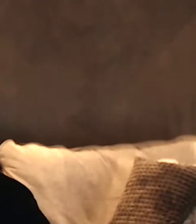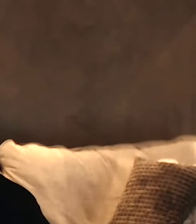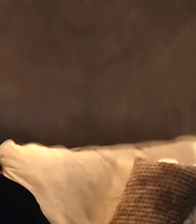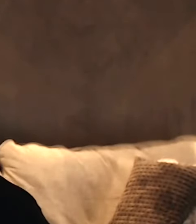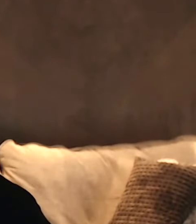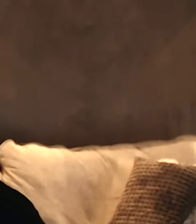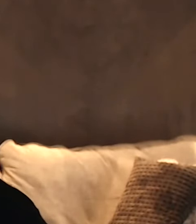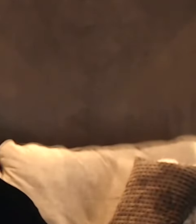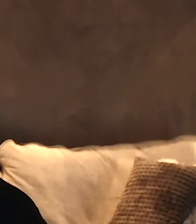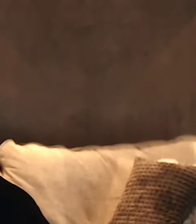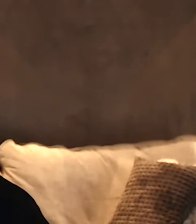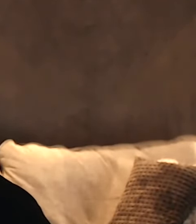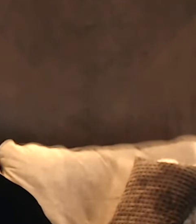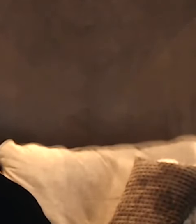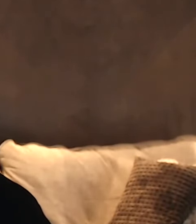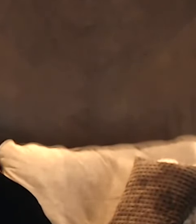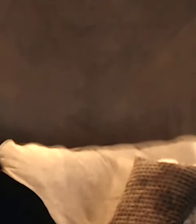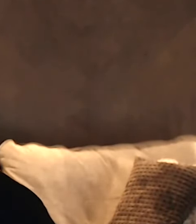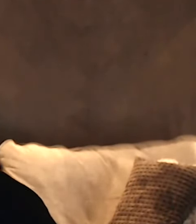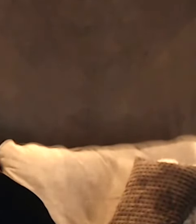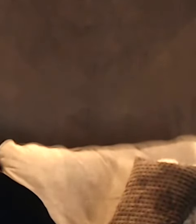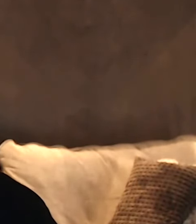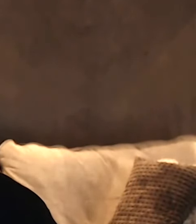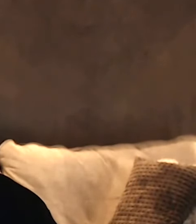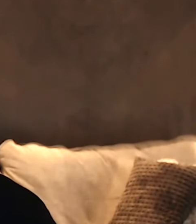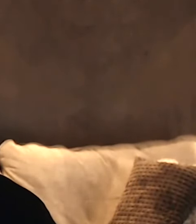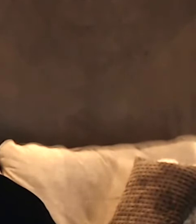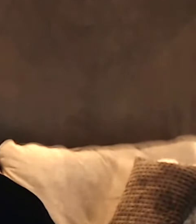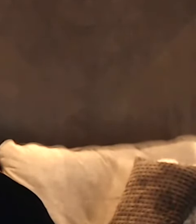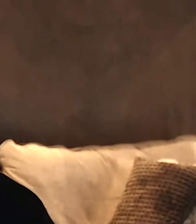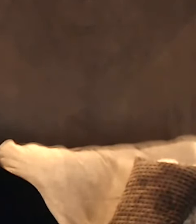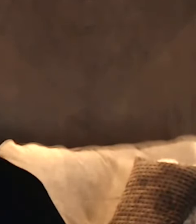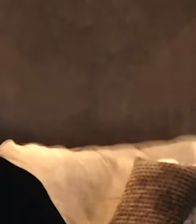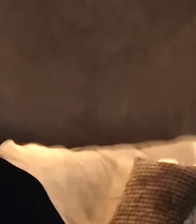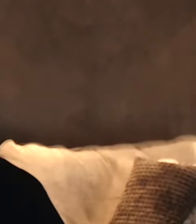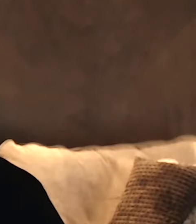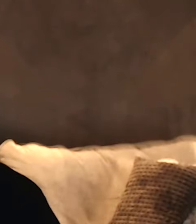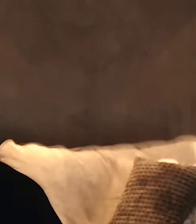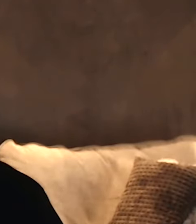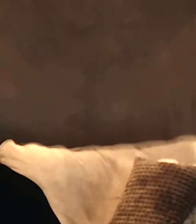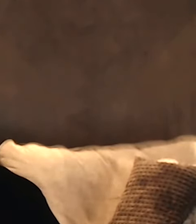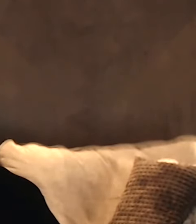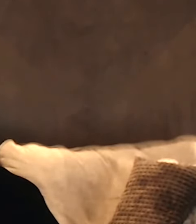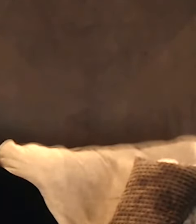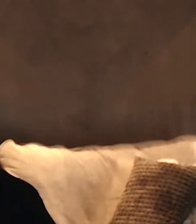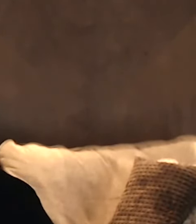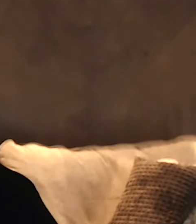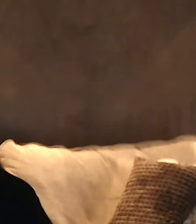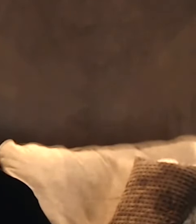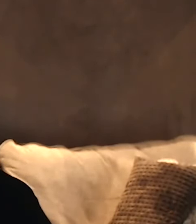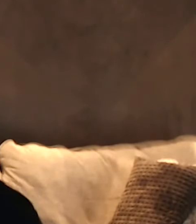IT'S AN OMEGA BIG DAY TODAY BECAUSE IT'S ONE OF THE DAYS WHEN WE GET TO KNOW THE LATEST